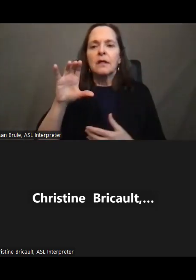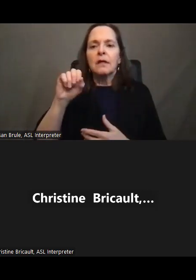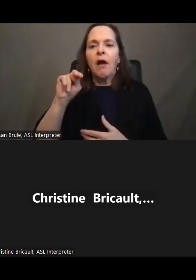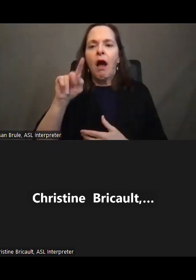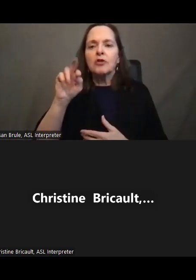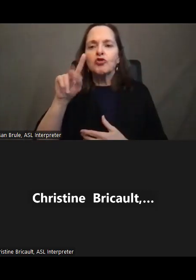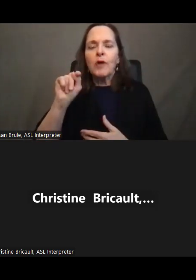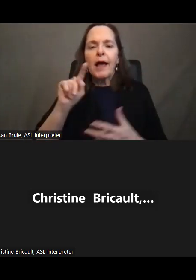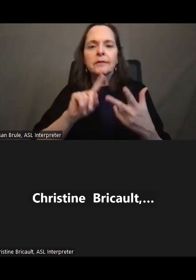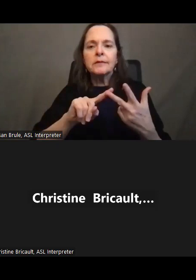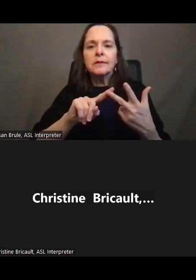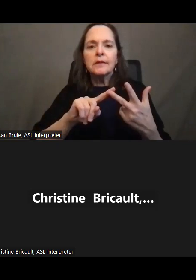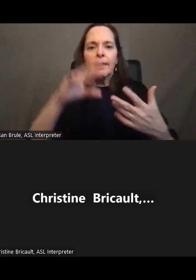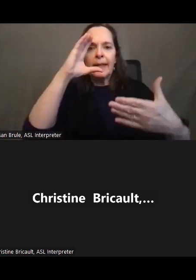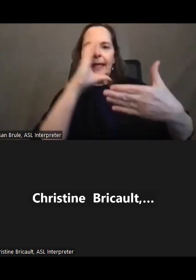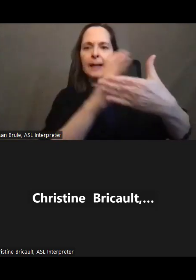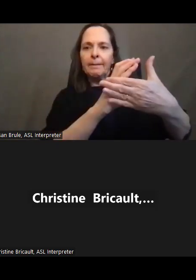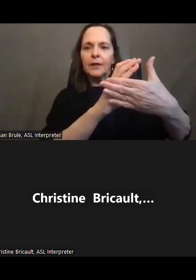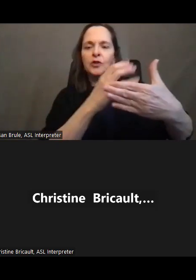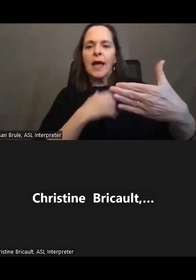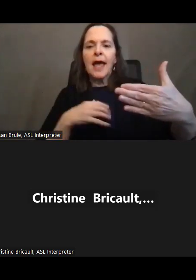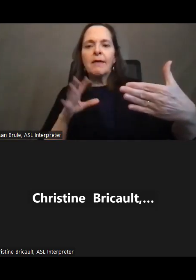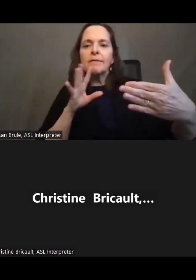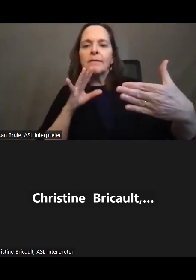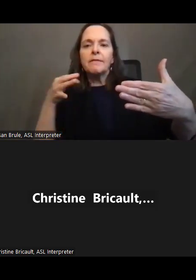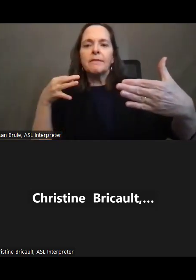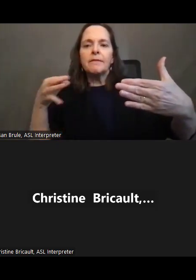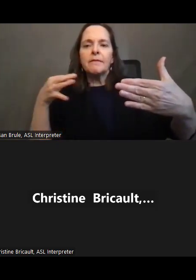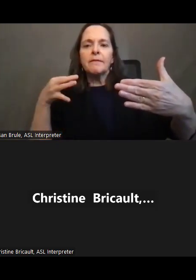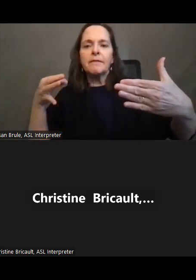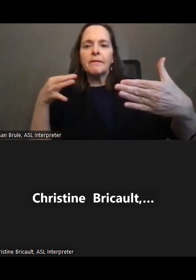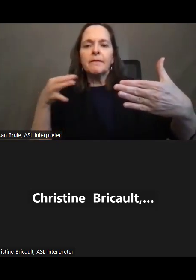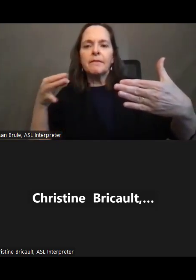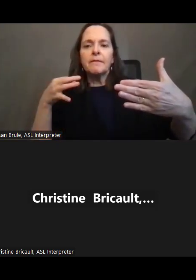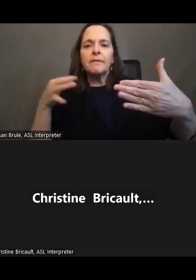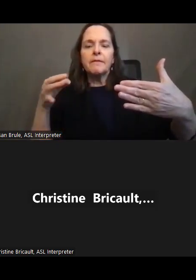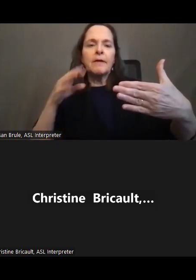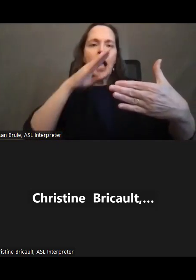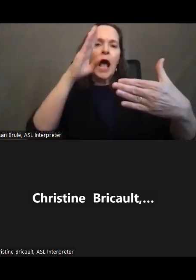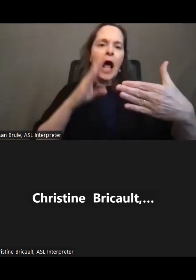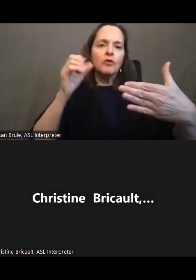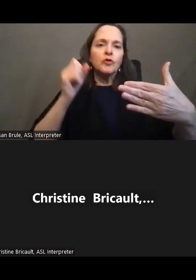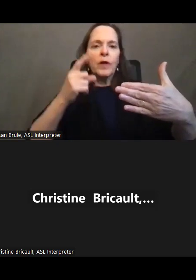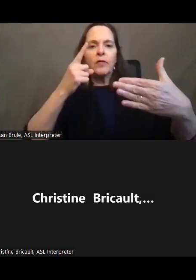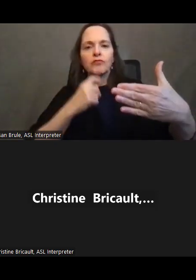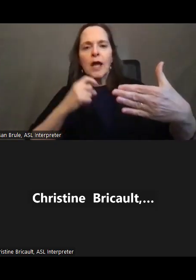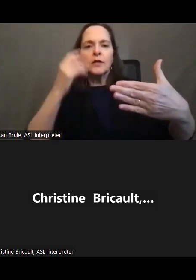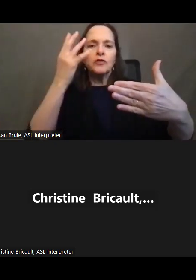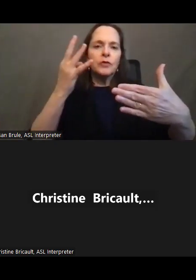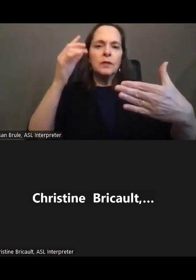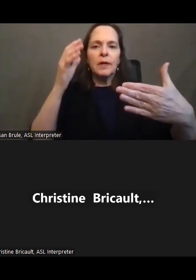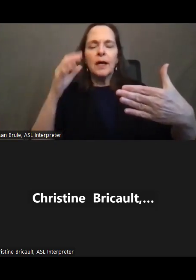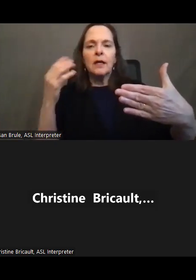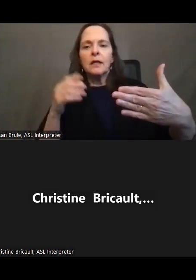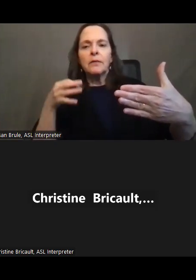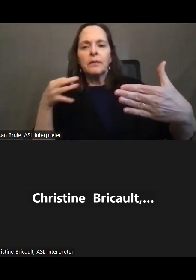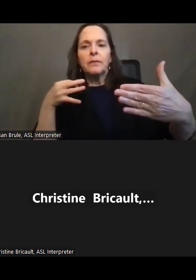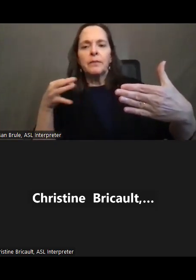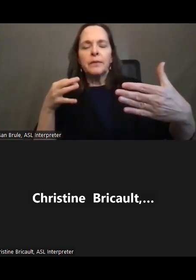So, those are some, like, good places to start. You can also hire an accessibility audit vendor, an accessibility